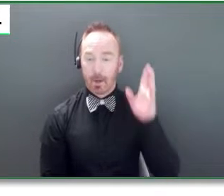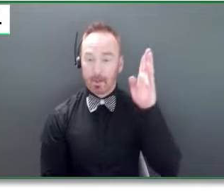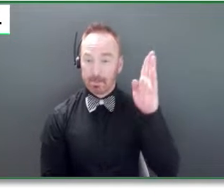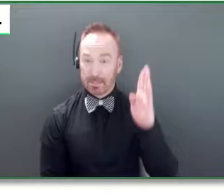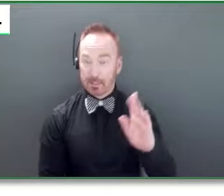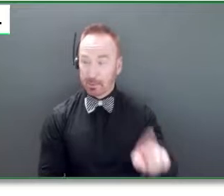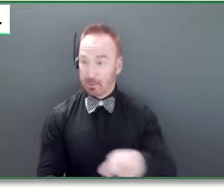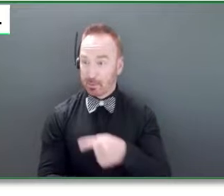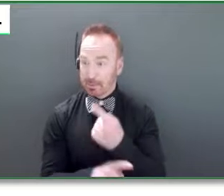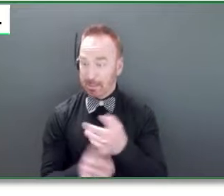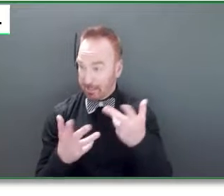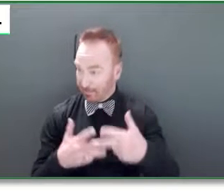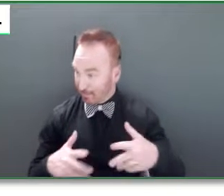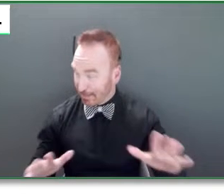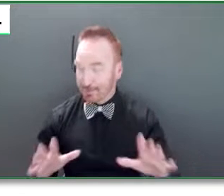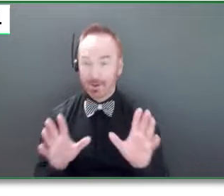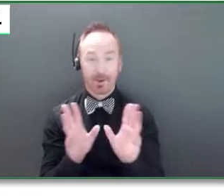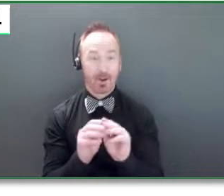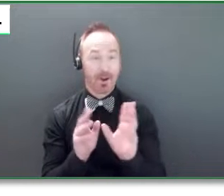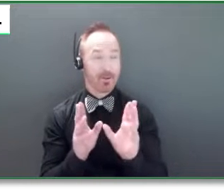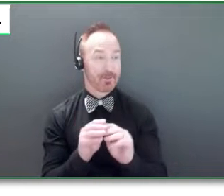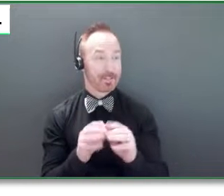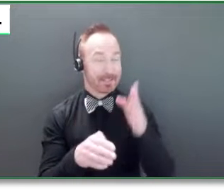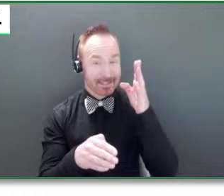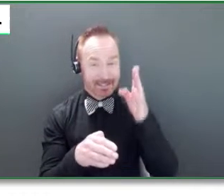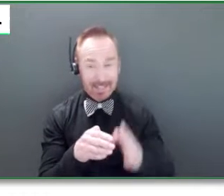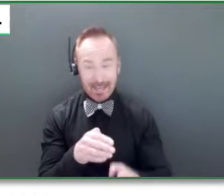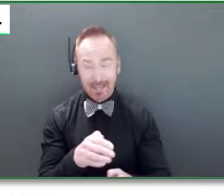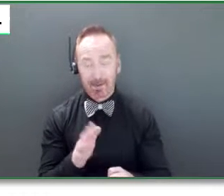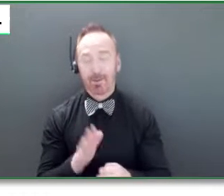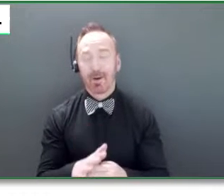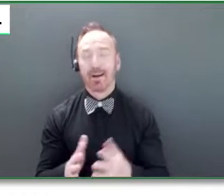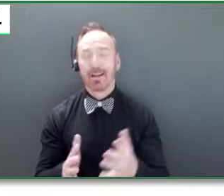a huge thank you to all of the speakers who shared their stories, their thoughts,